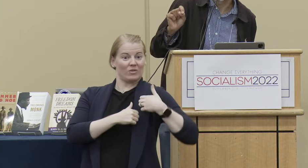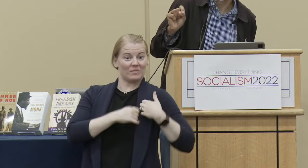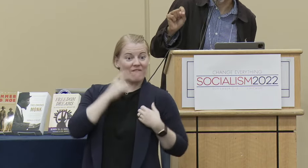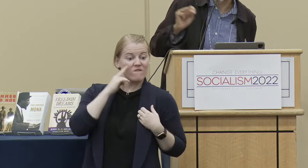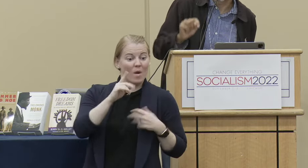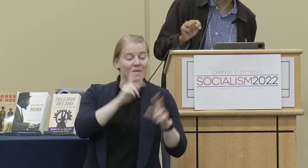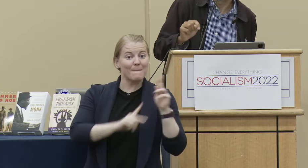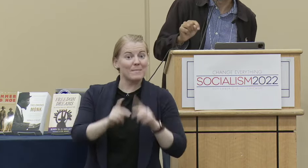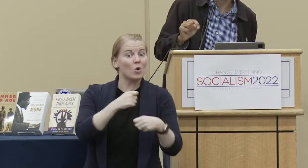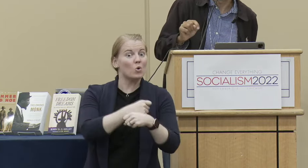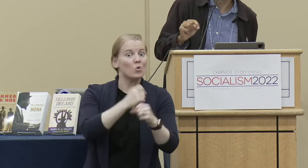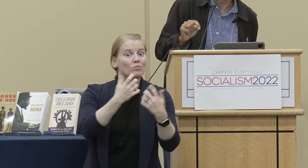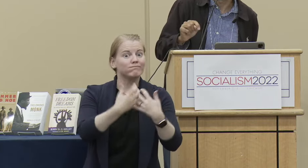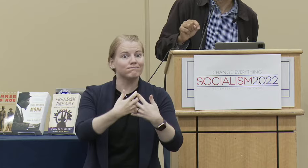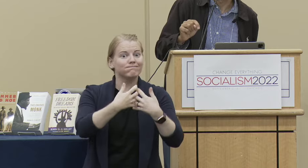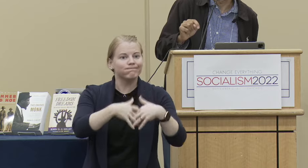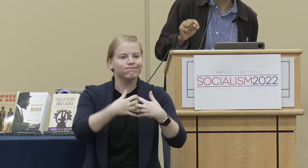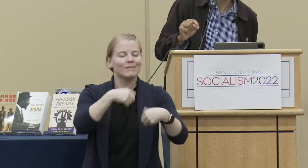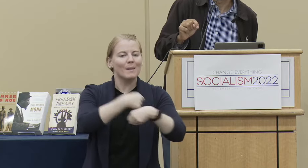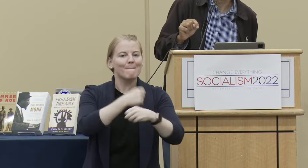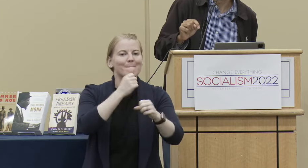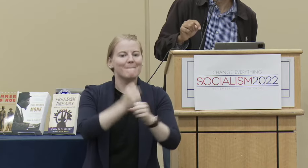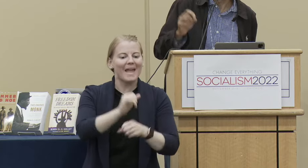enduring the violence and militarism for the people who